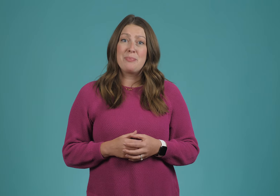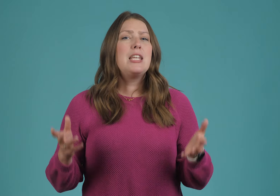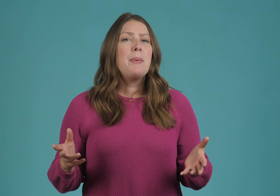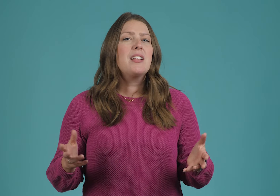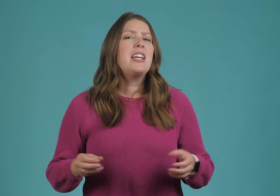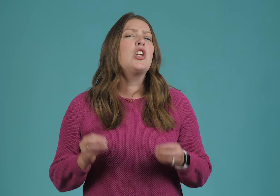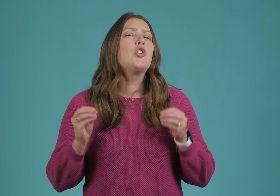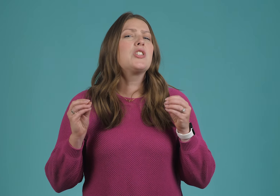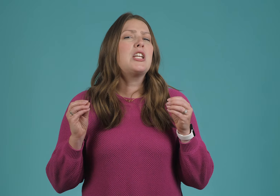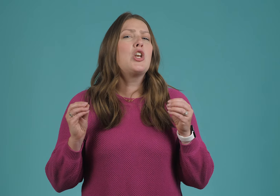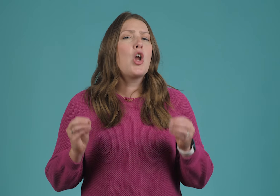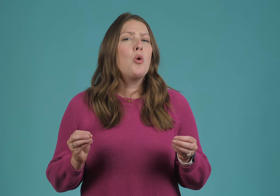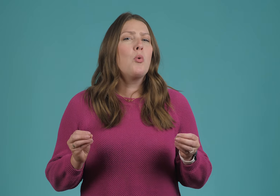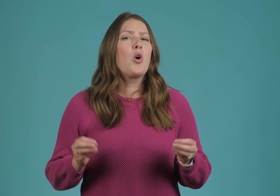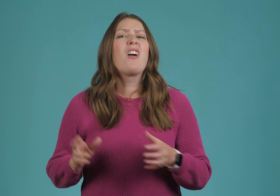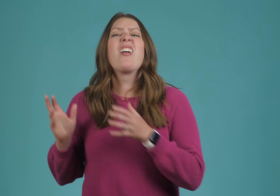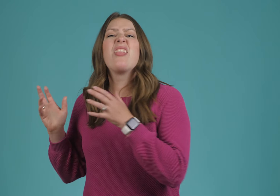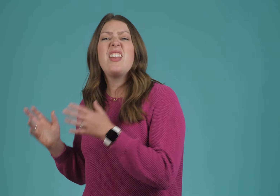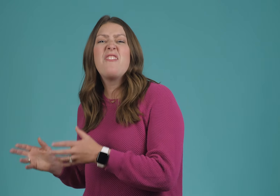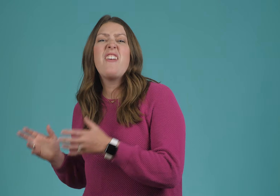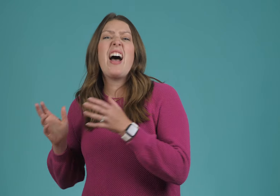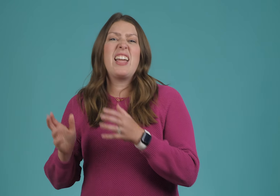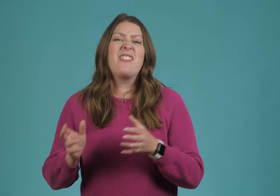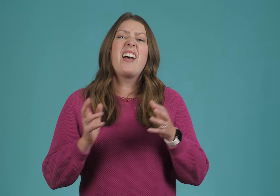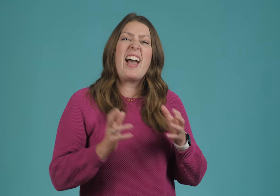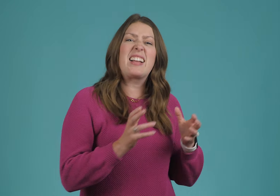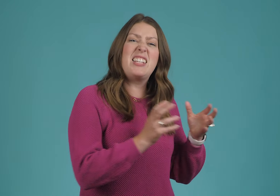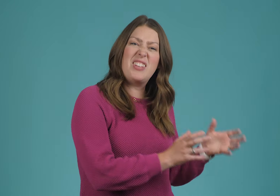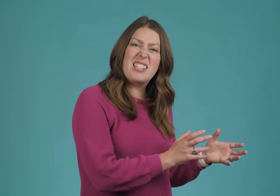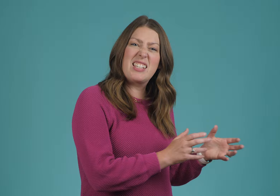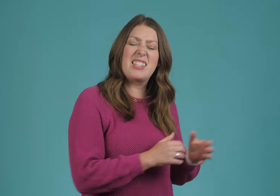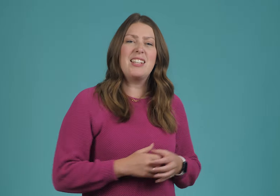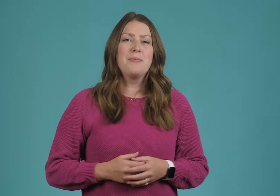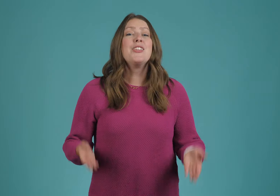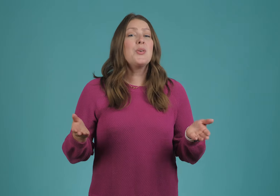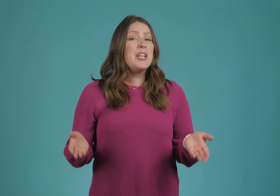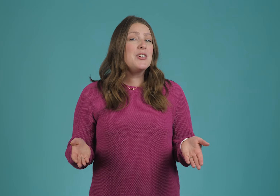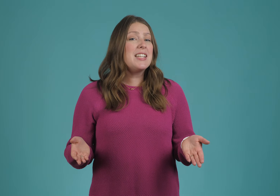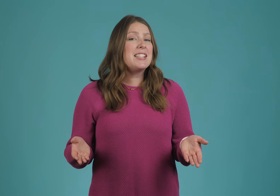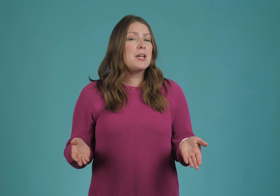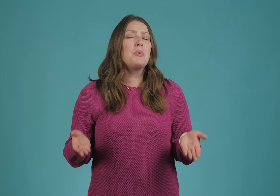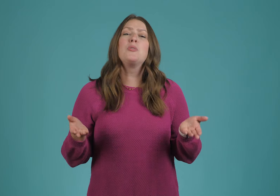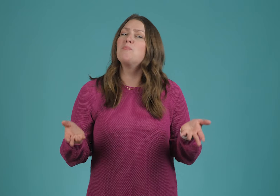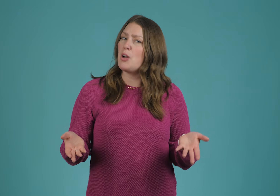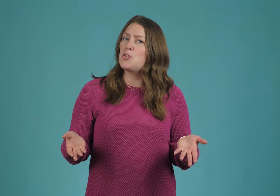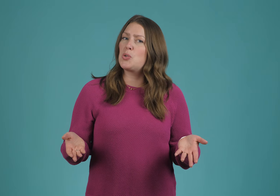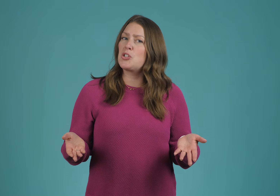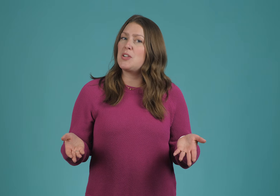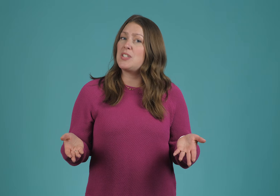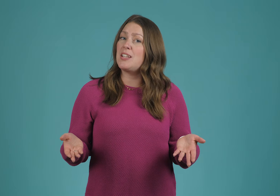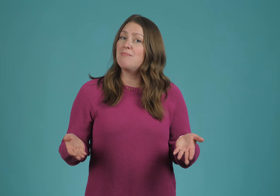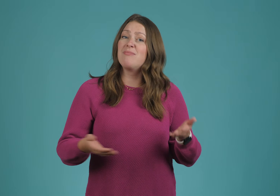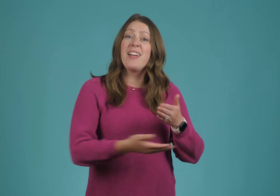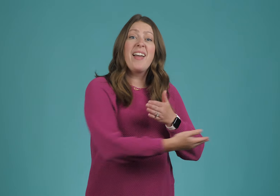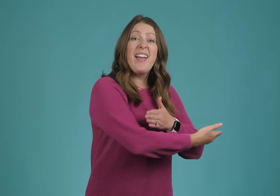Typically, you'll see no more than five activities listed. So here's an example of shoulder shifting.